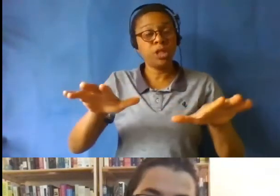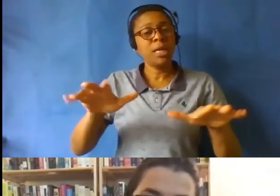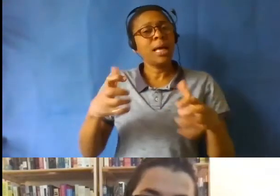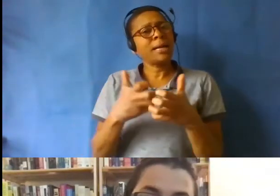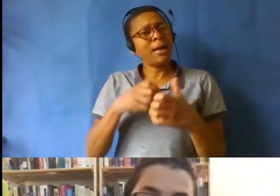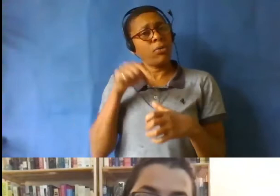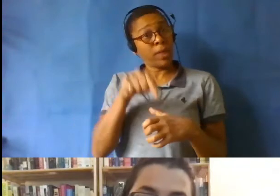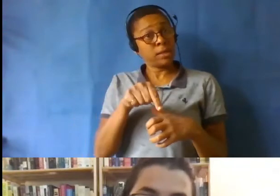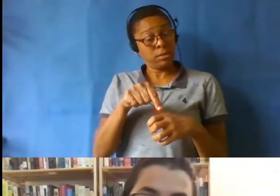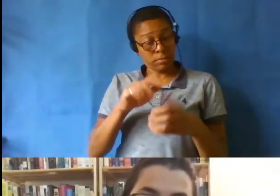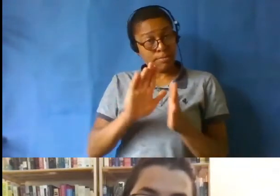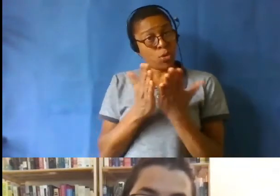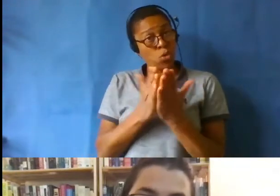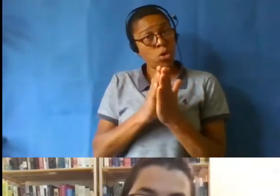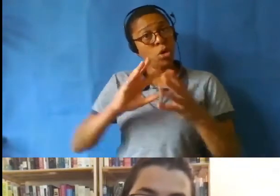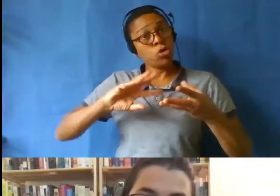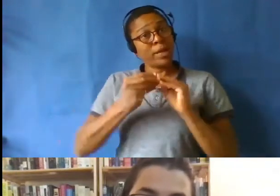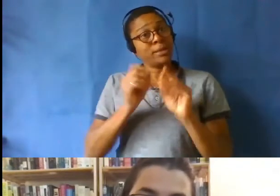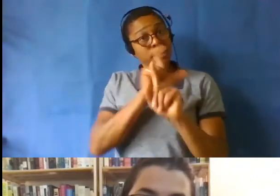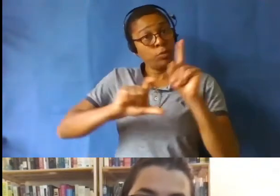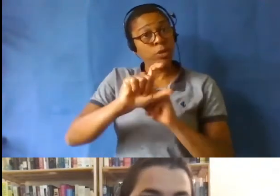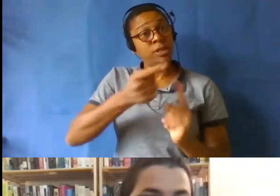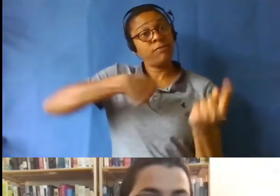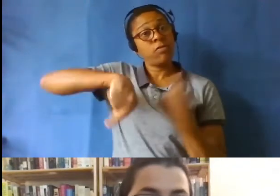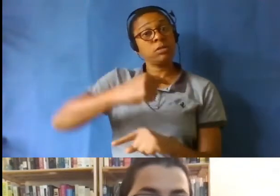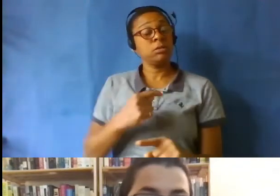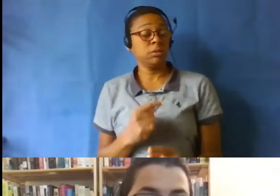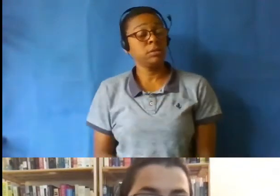what invisible voices was about and again it was student-led effort like a